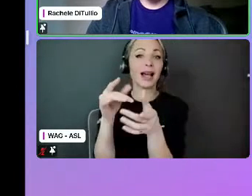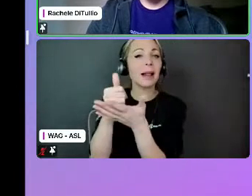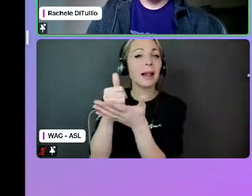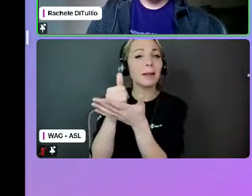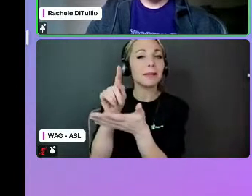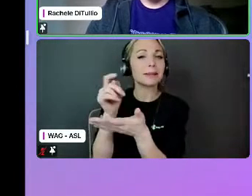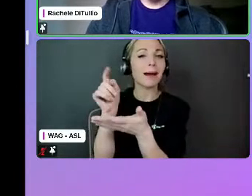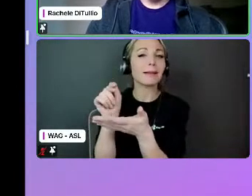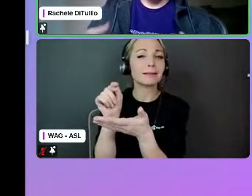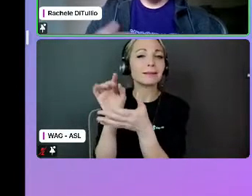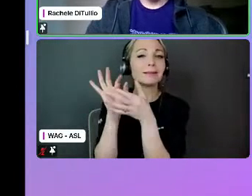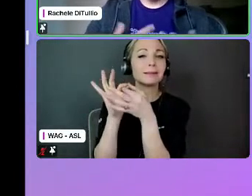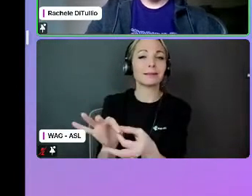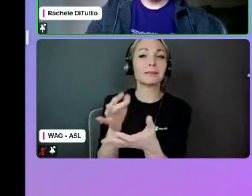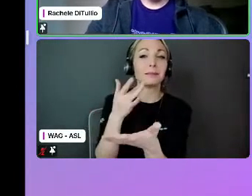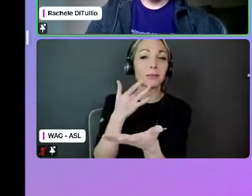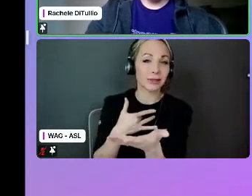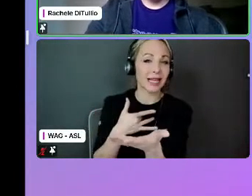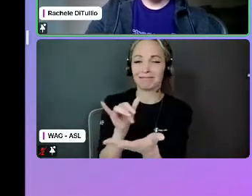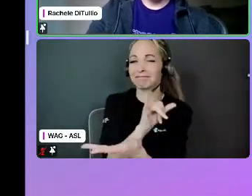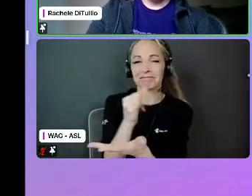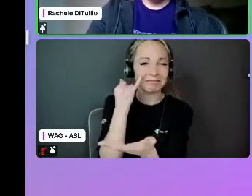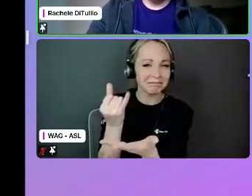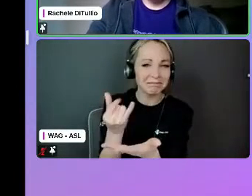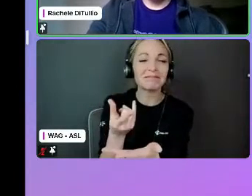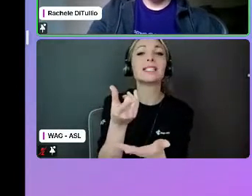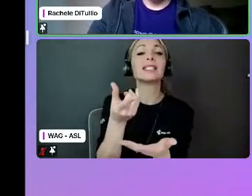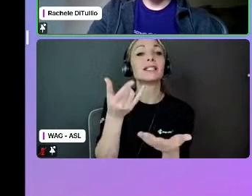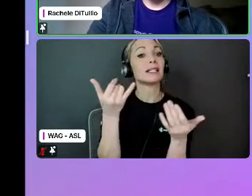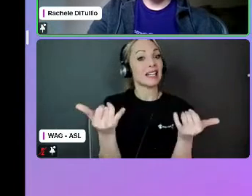looks like in the HTML. So it's very similar to when we